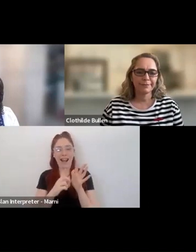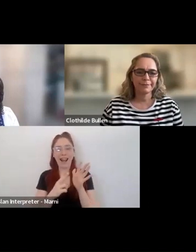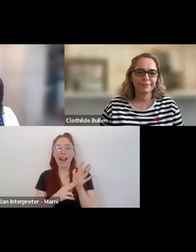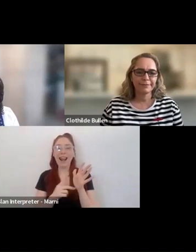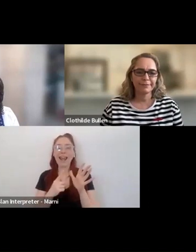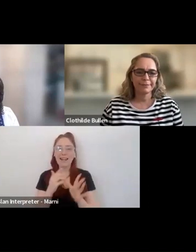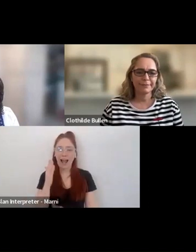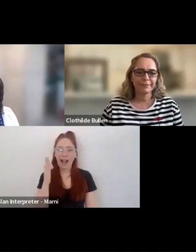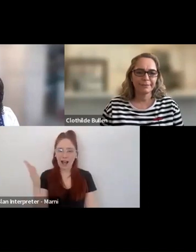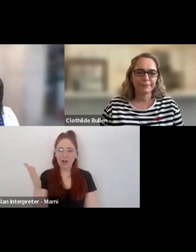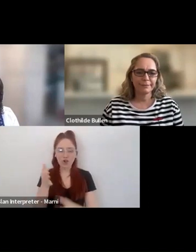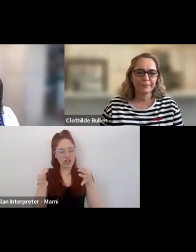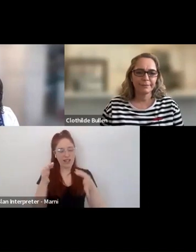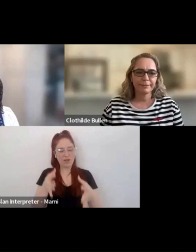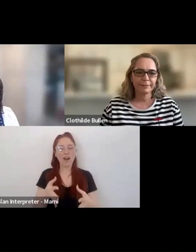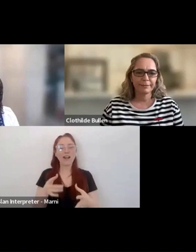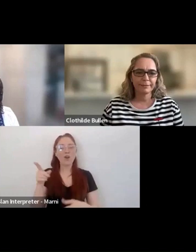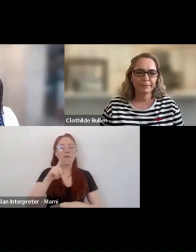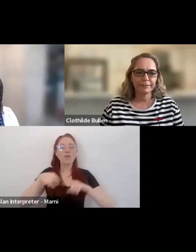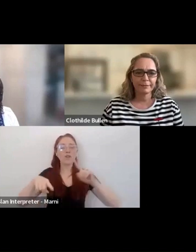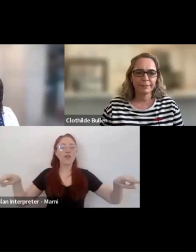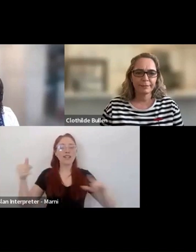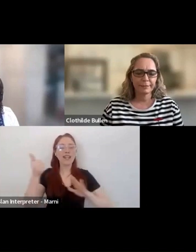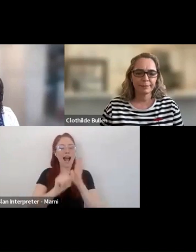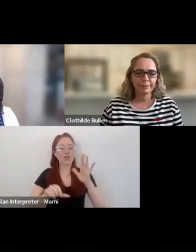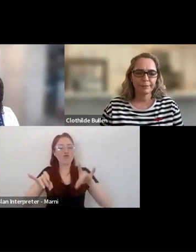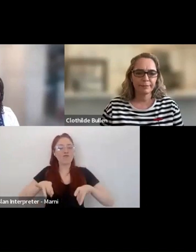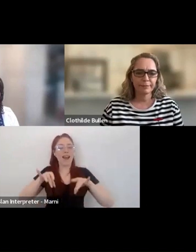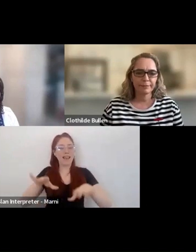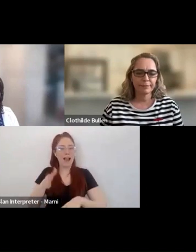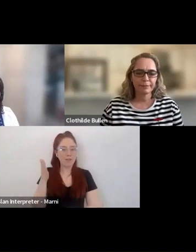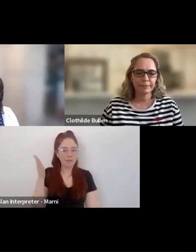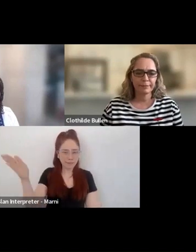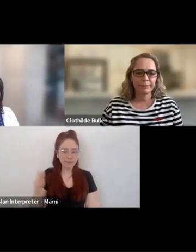Director of Diversity Arts Australia. And also to Görkem